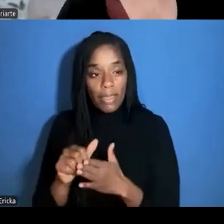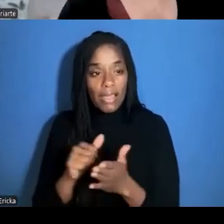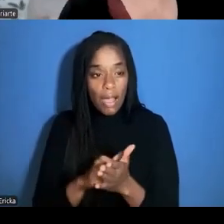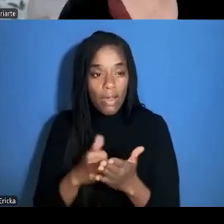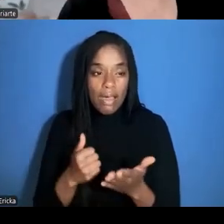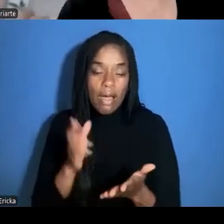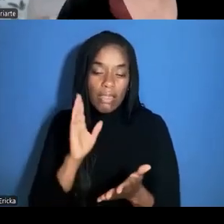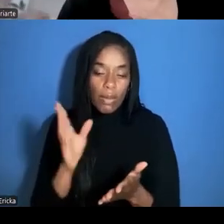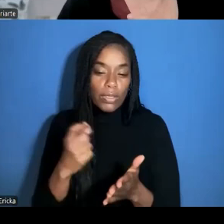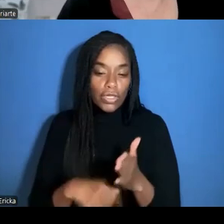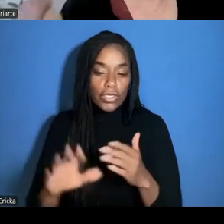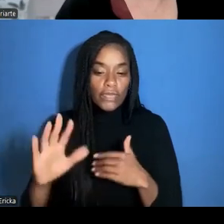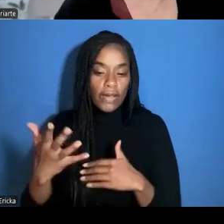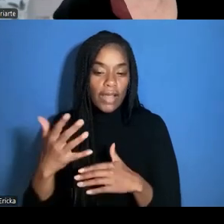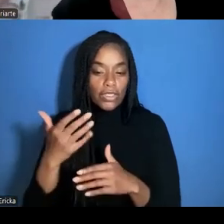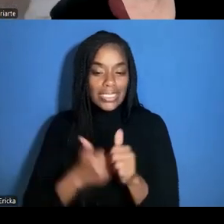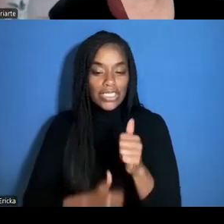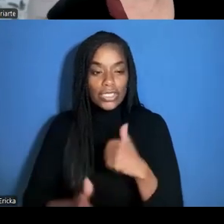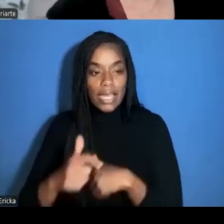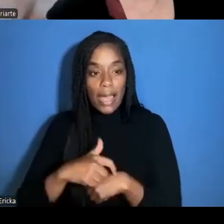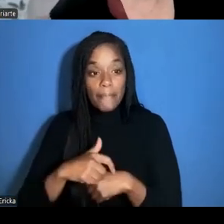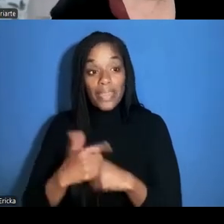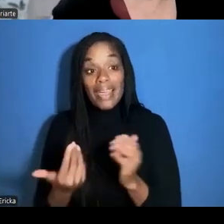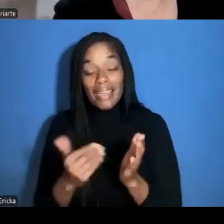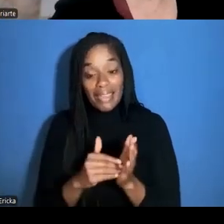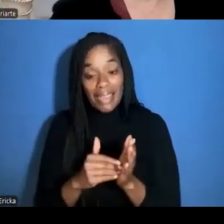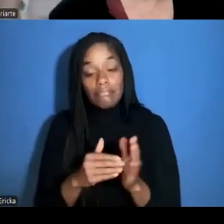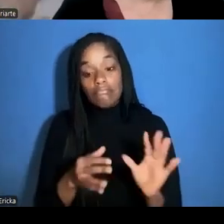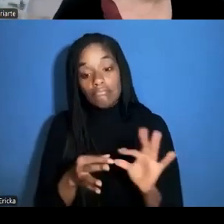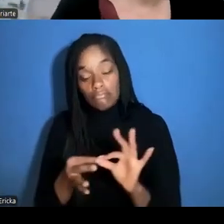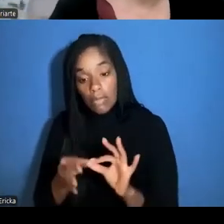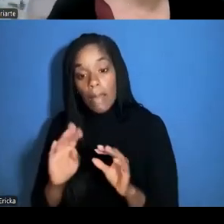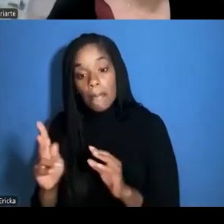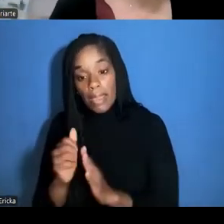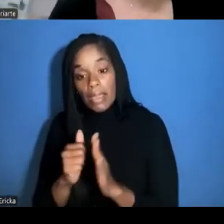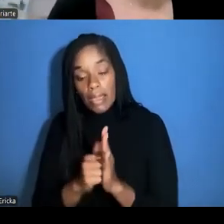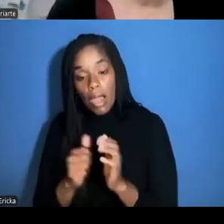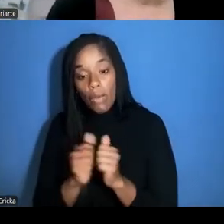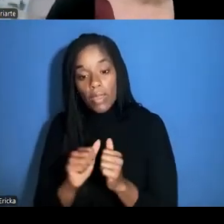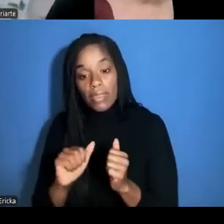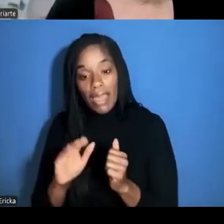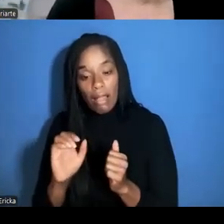Again, if you've linked your bank account with a CalAble account, you can withdraw money that way.